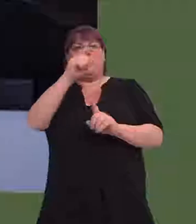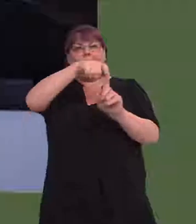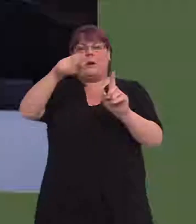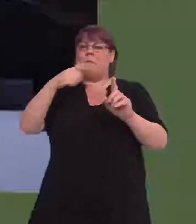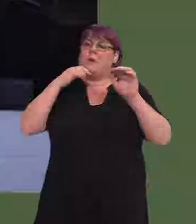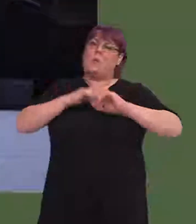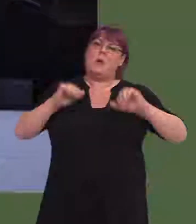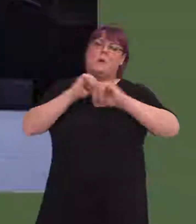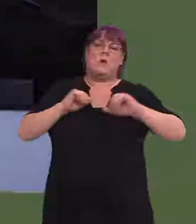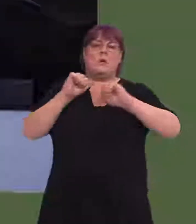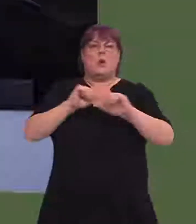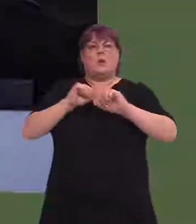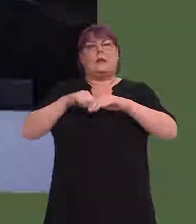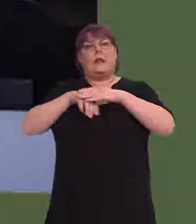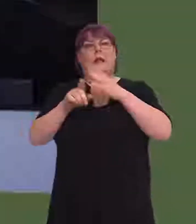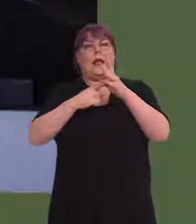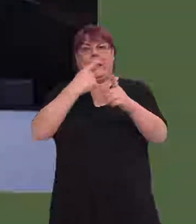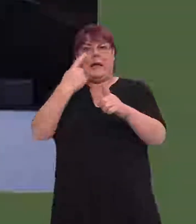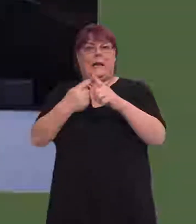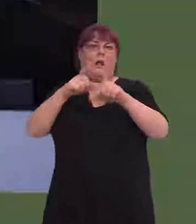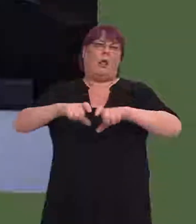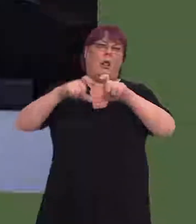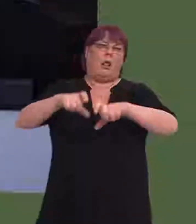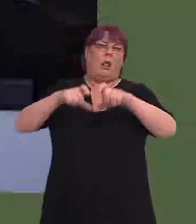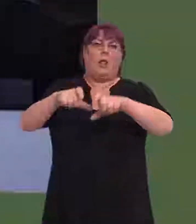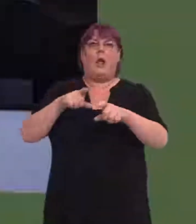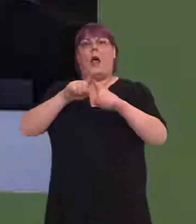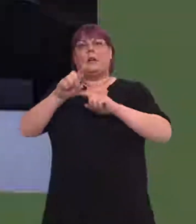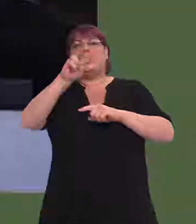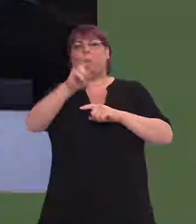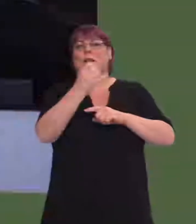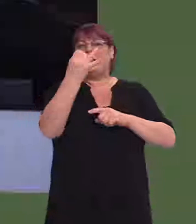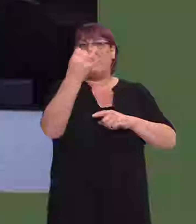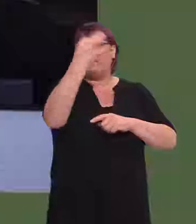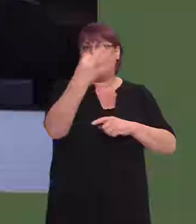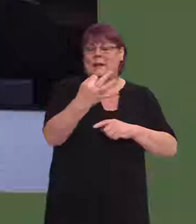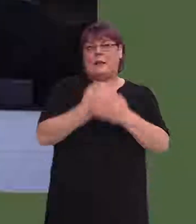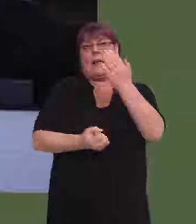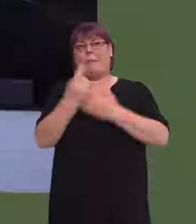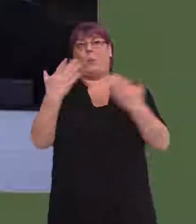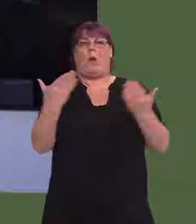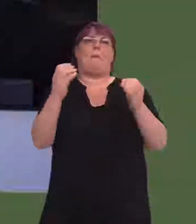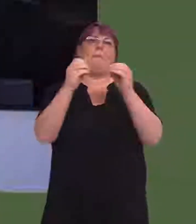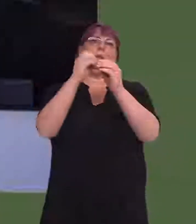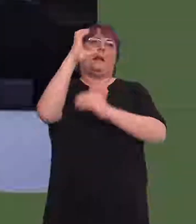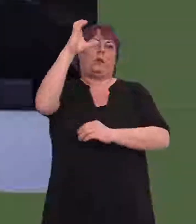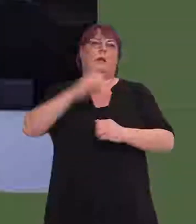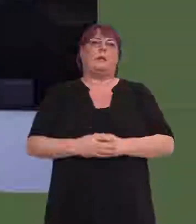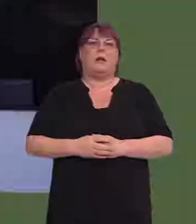time in A&E, with the highest portionó27 per centóin Betsi Cadwaladr, and 1,460 waiting